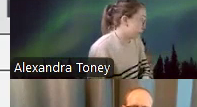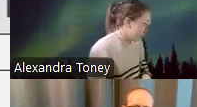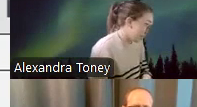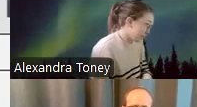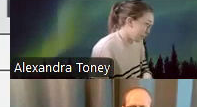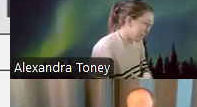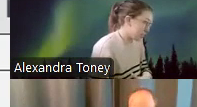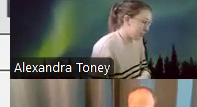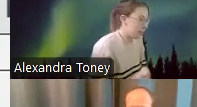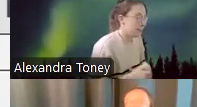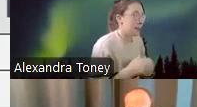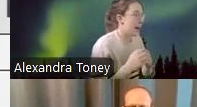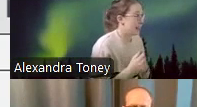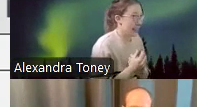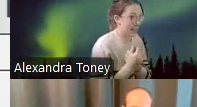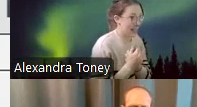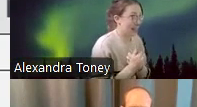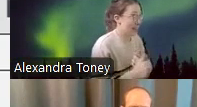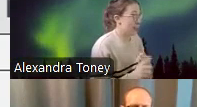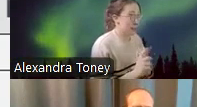flexibility of the standards, highlighting again that it can